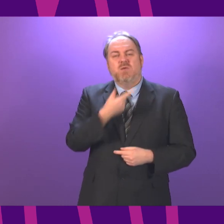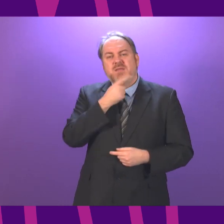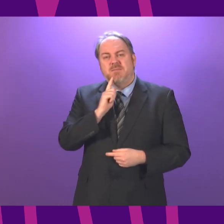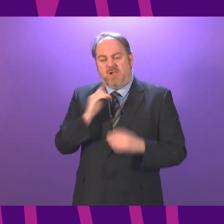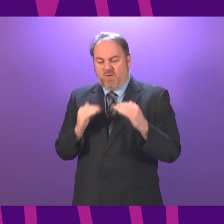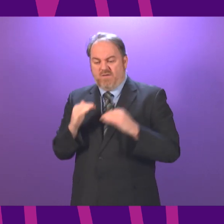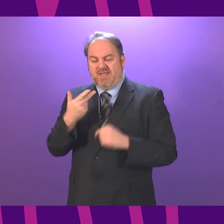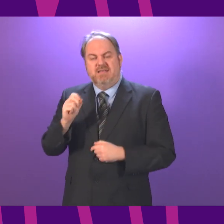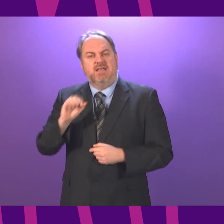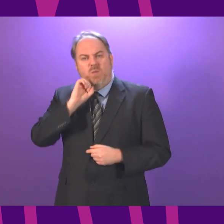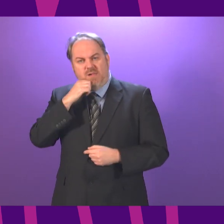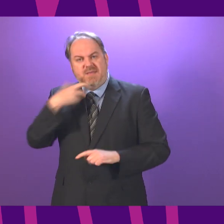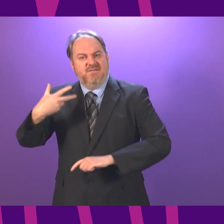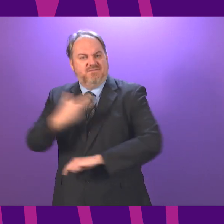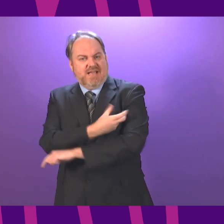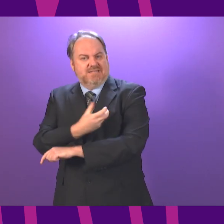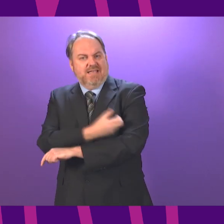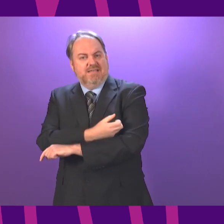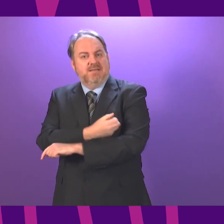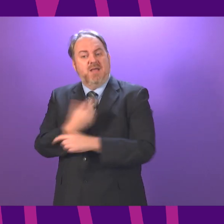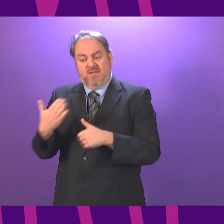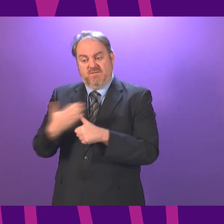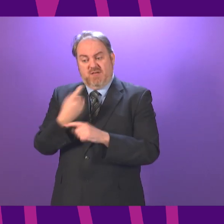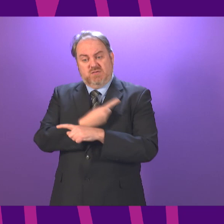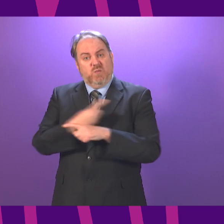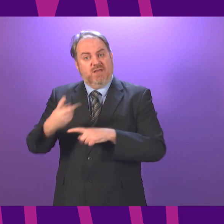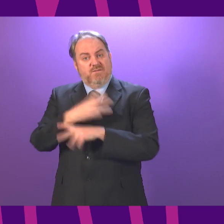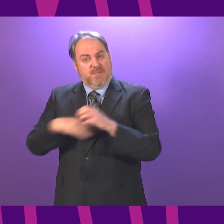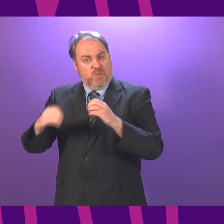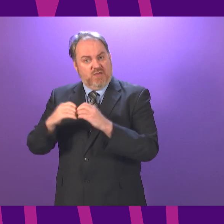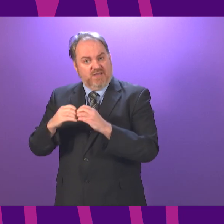will be vaccinated by the end of the first week in February, is a commitment that will be fulfilled.”